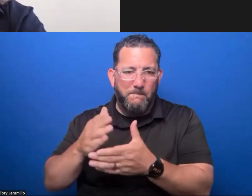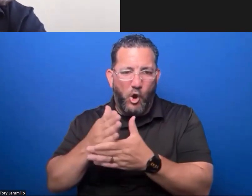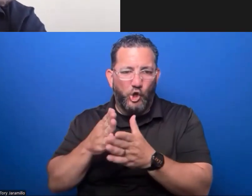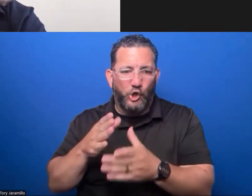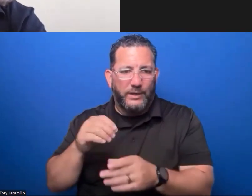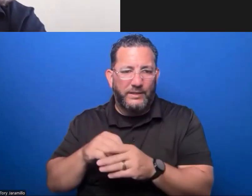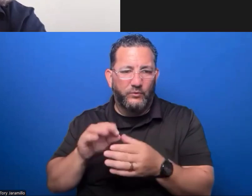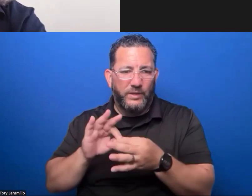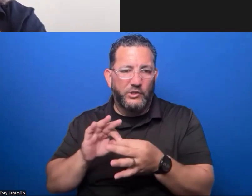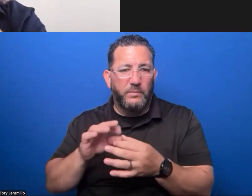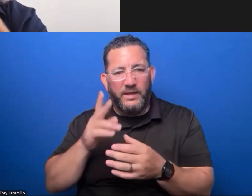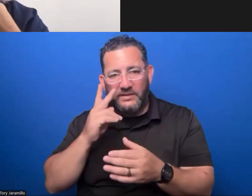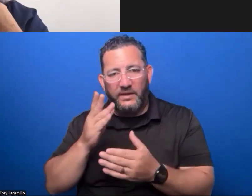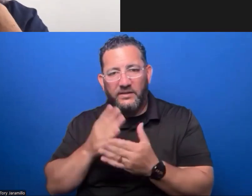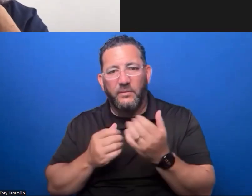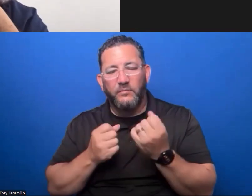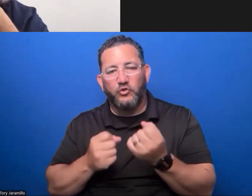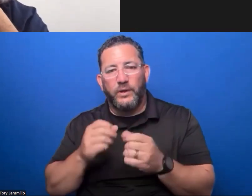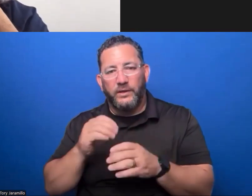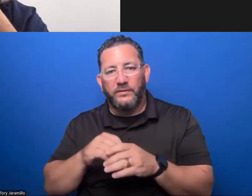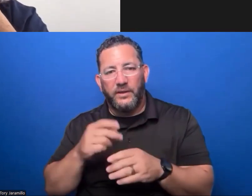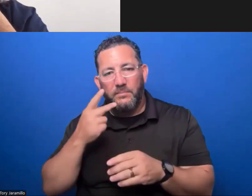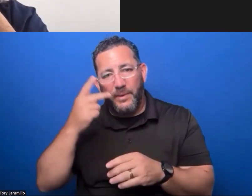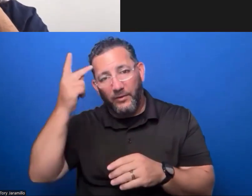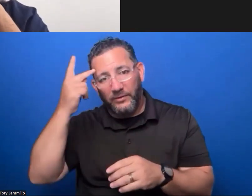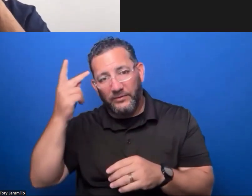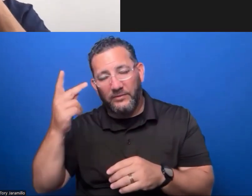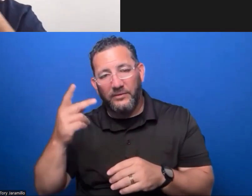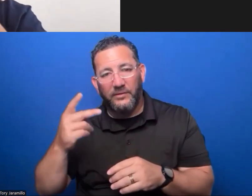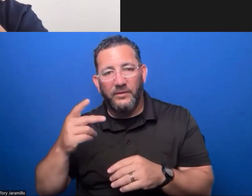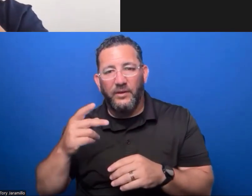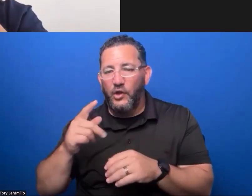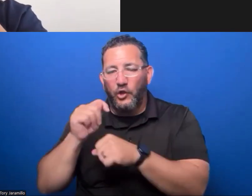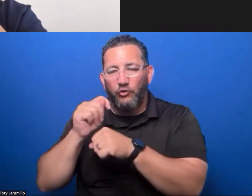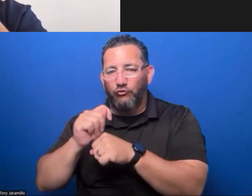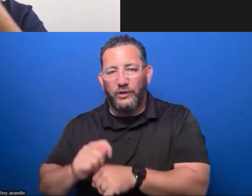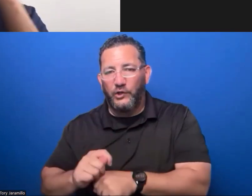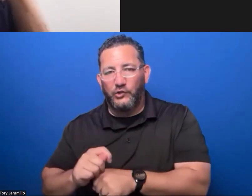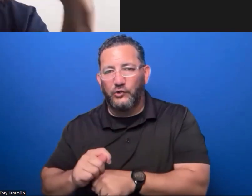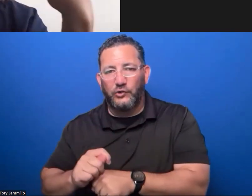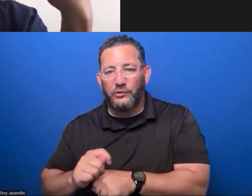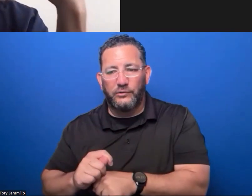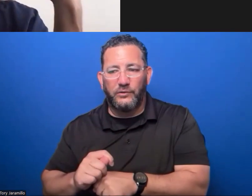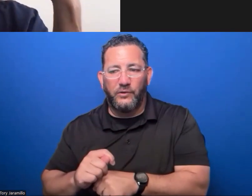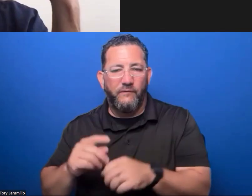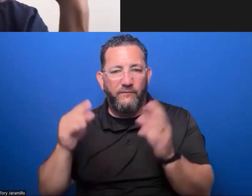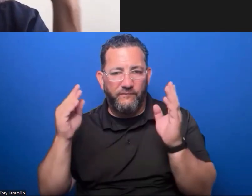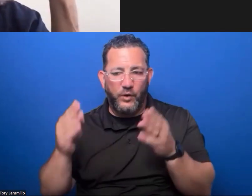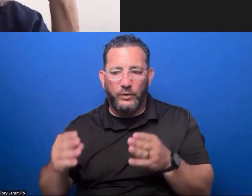some strengths in parents that a traditional focus you would not